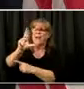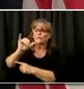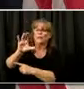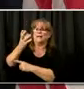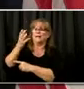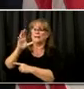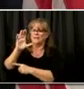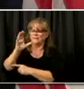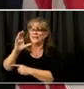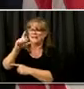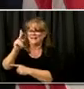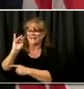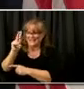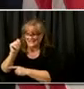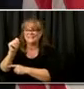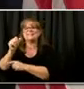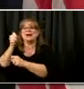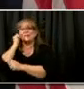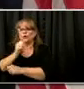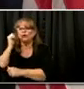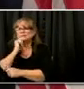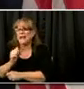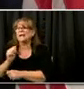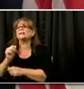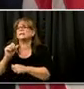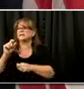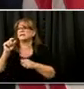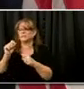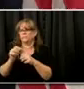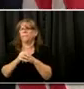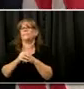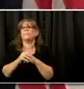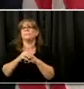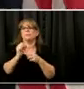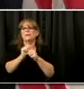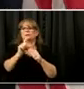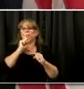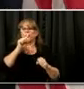educational program during this pandemic so they don't lose out on a month or a year